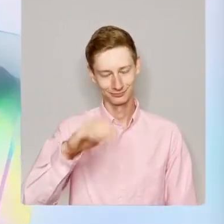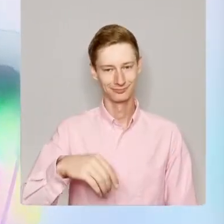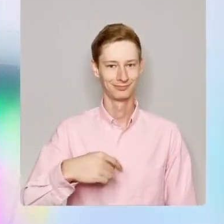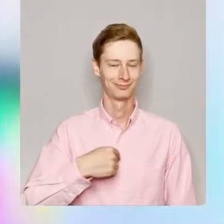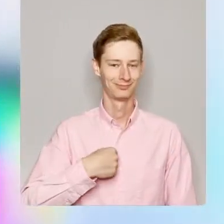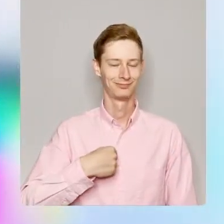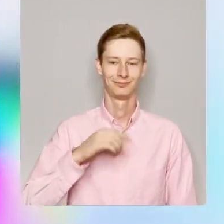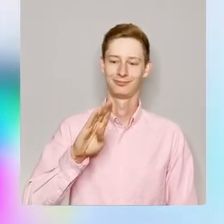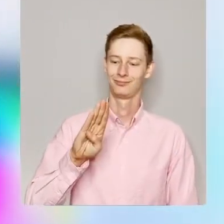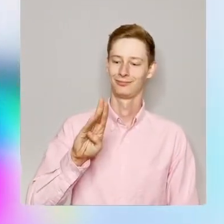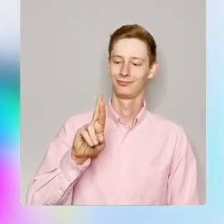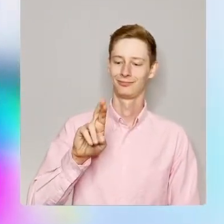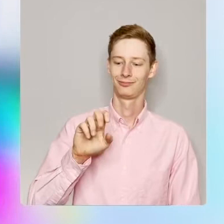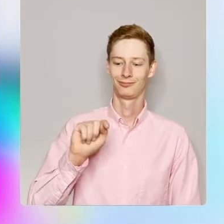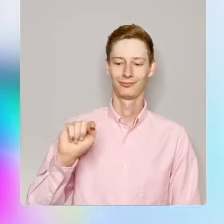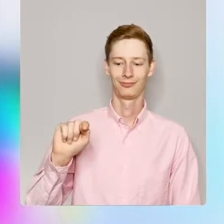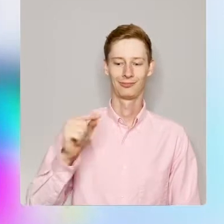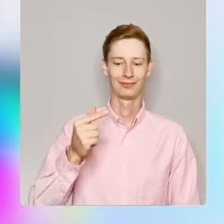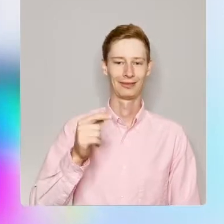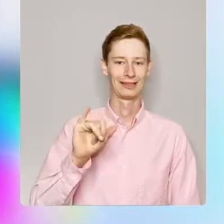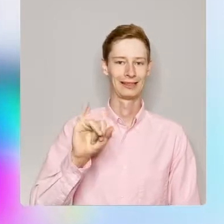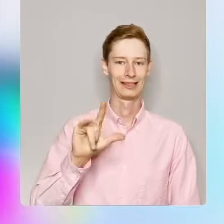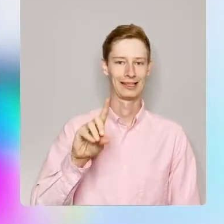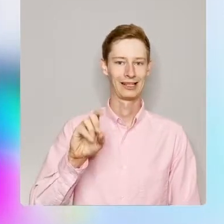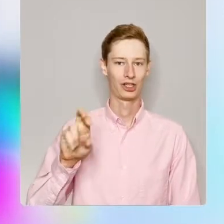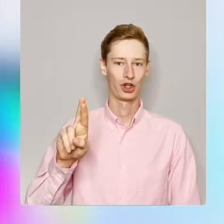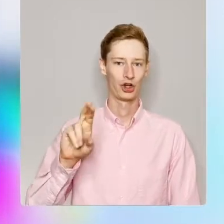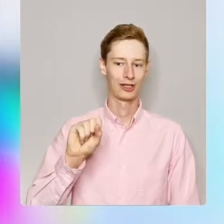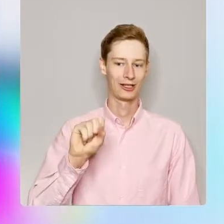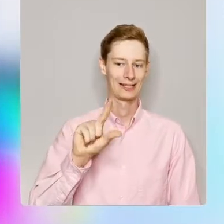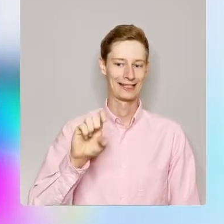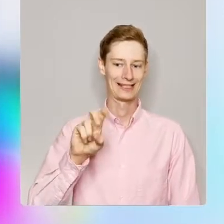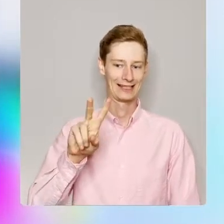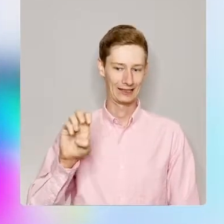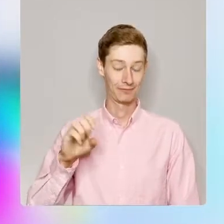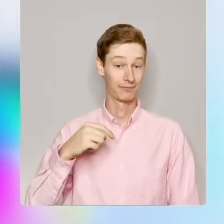Hi. I'm Brett Gildersleeve, and as a Product Manager at Meta,